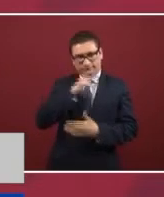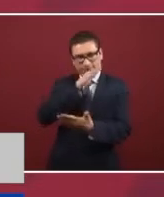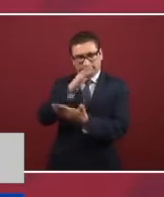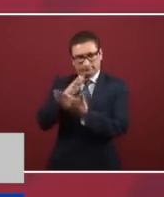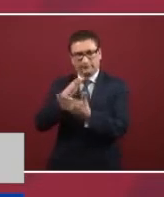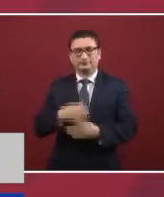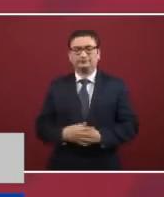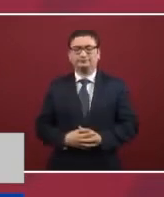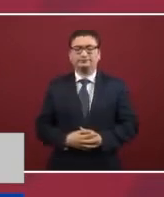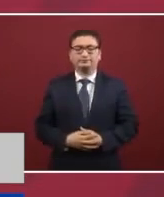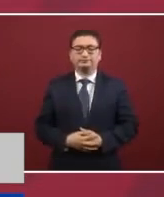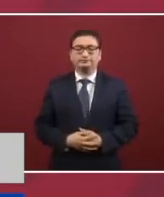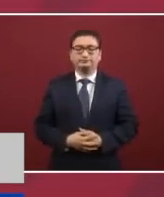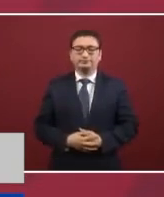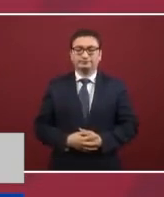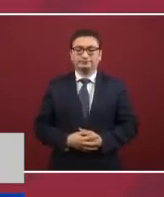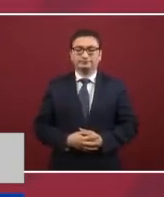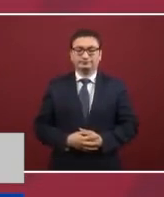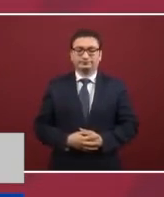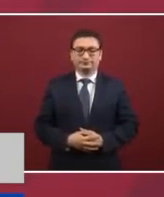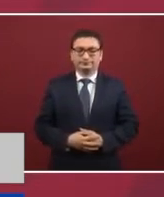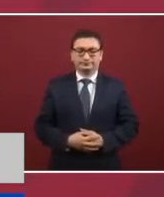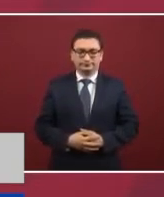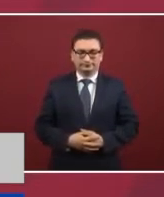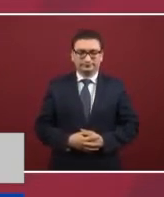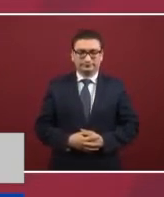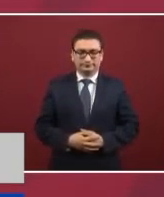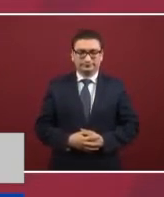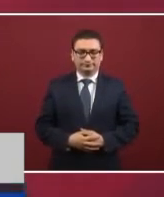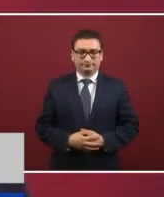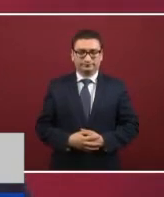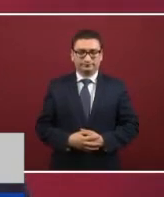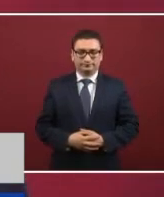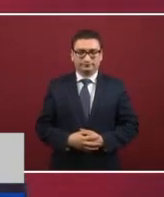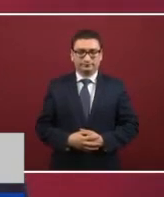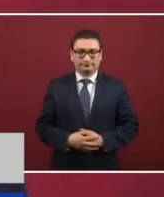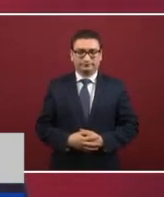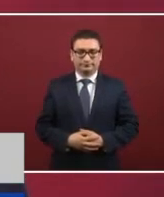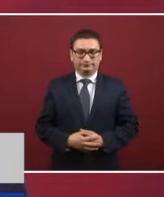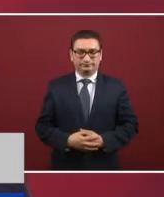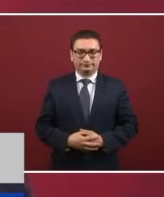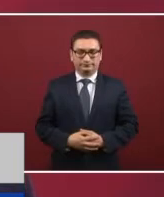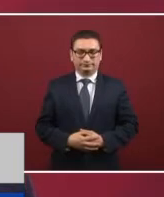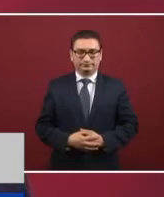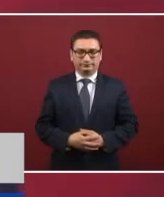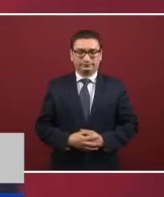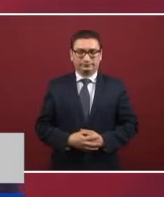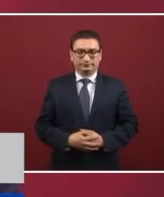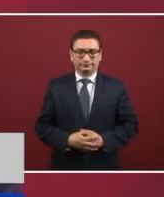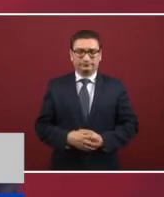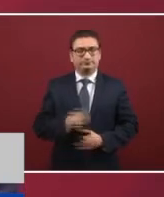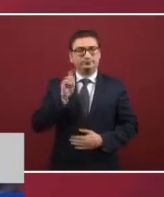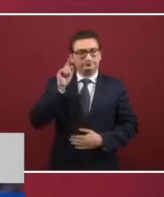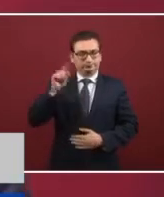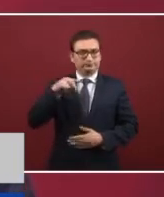will be from Pachuca Hidalgo so the press conference will also be in this State Today's meeting dealt with sargassum in Quintana Roo